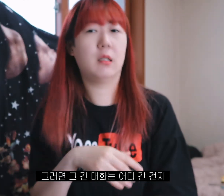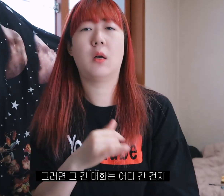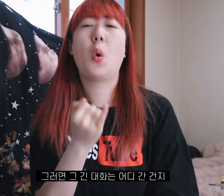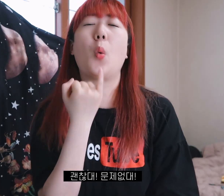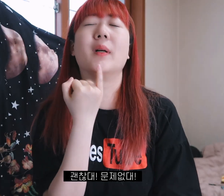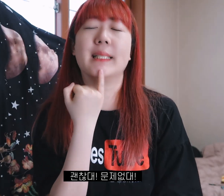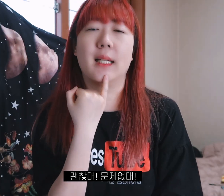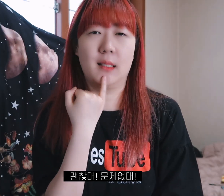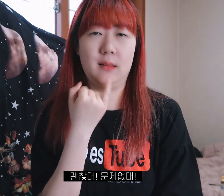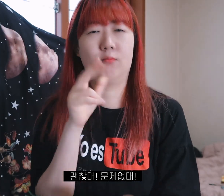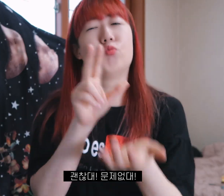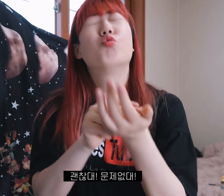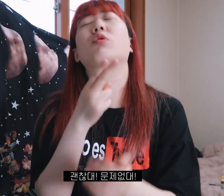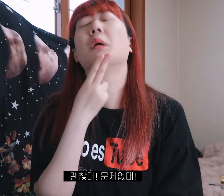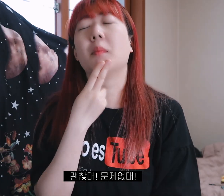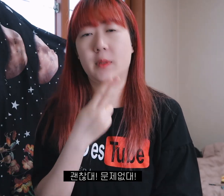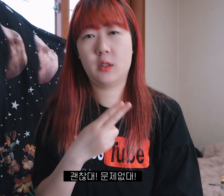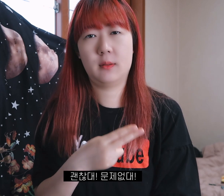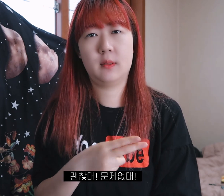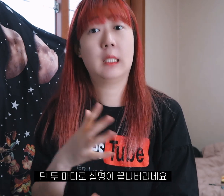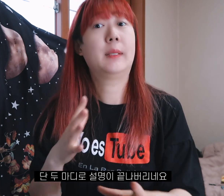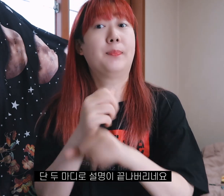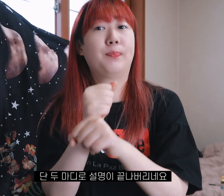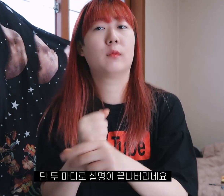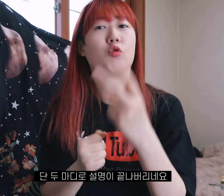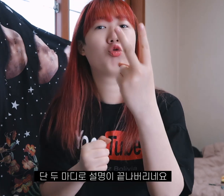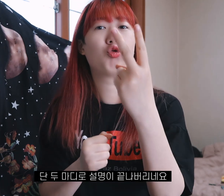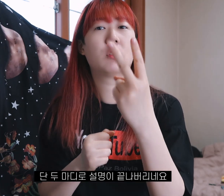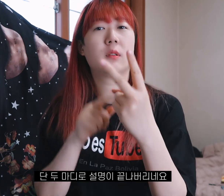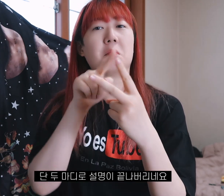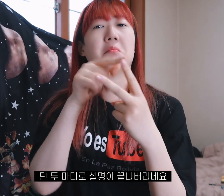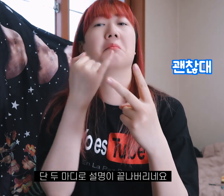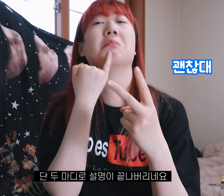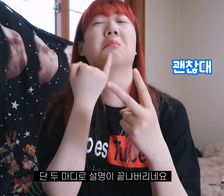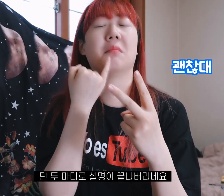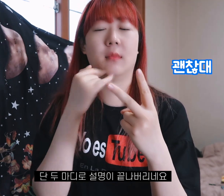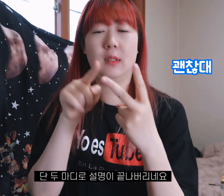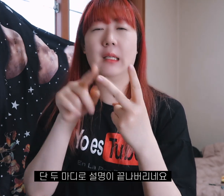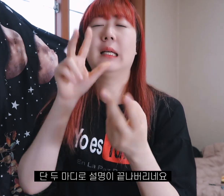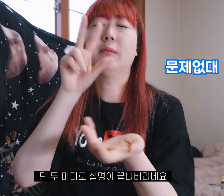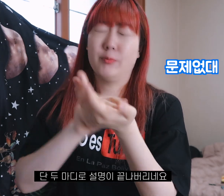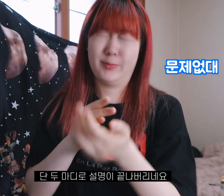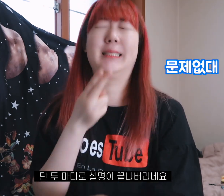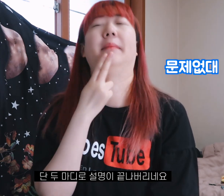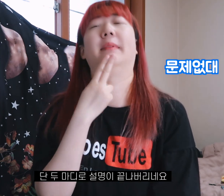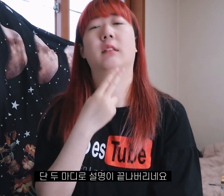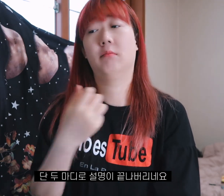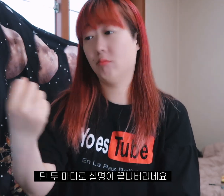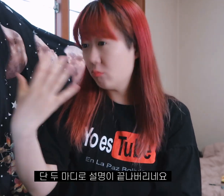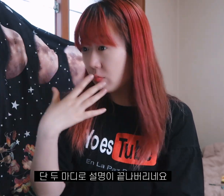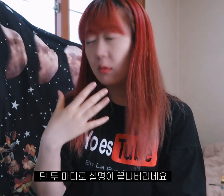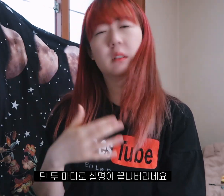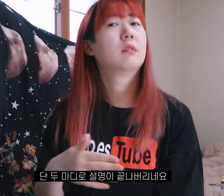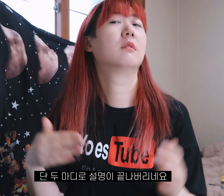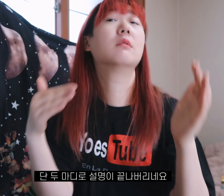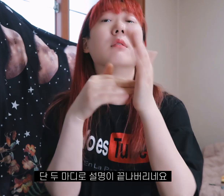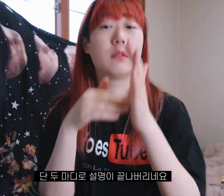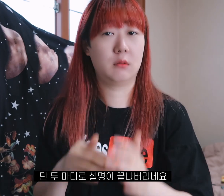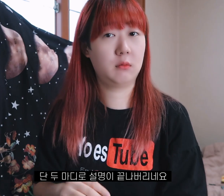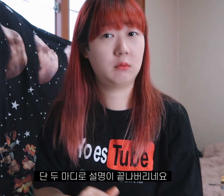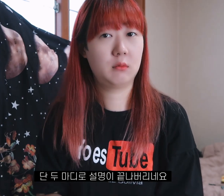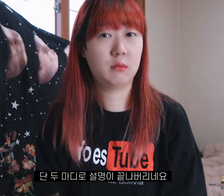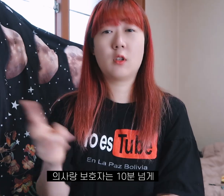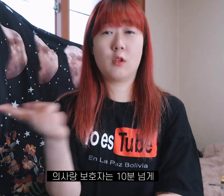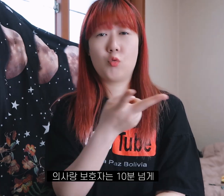So where did that long conversation go? It's okay, no problem! It can be explained in just two words.